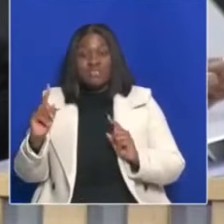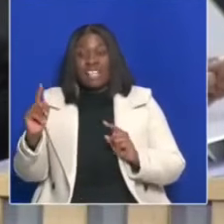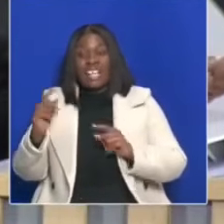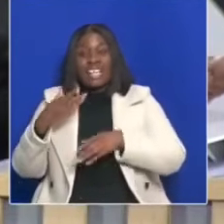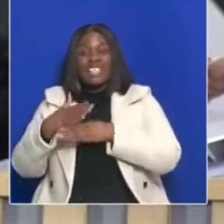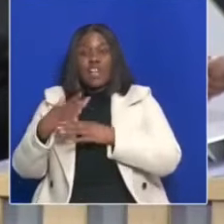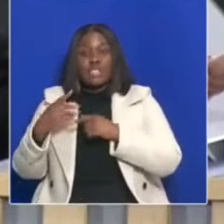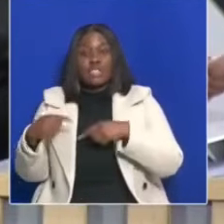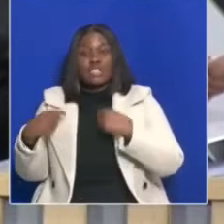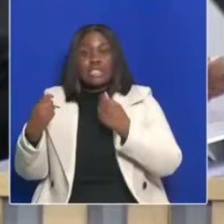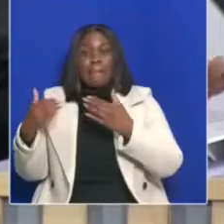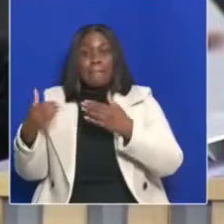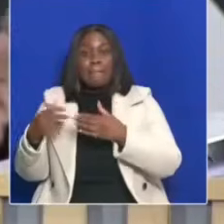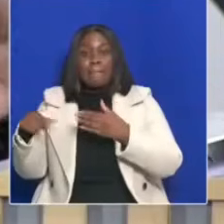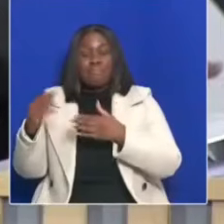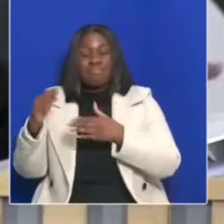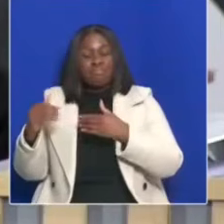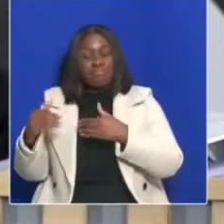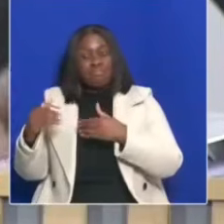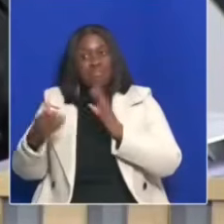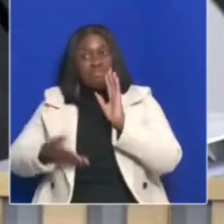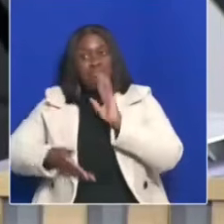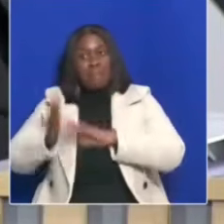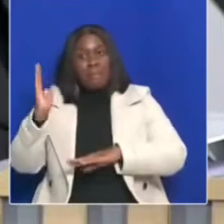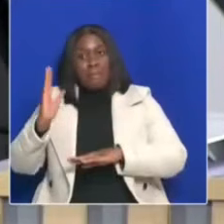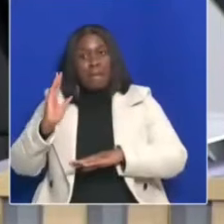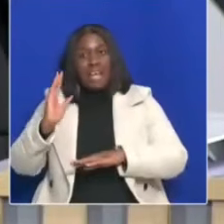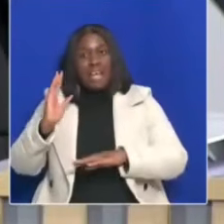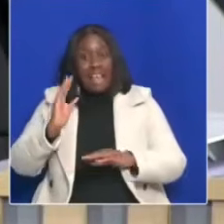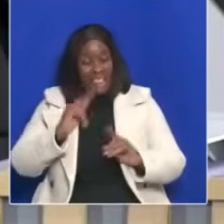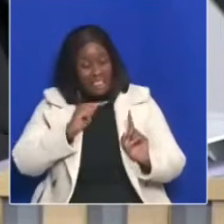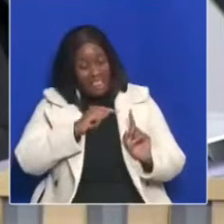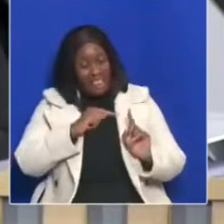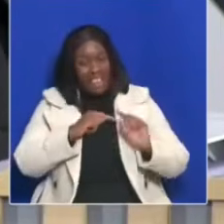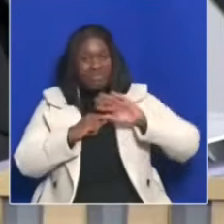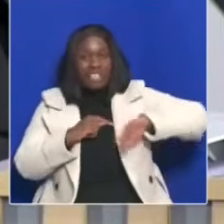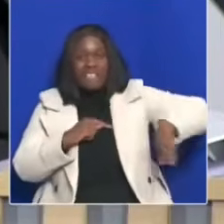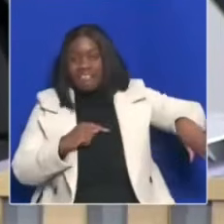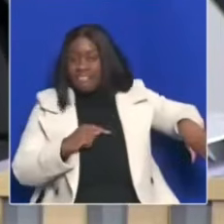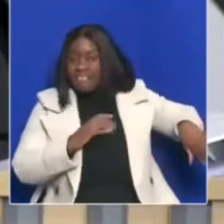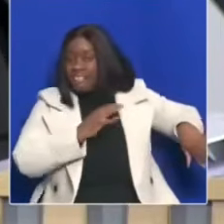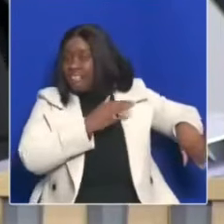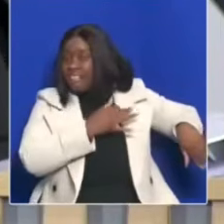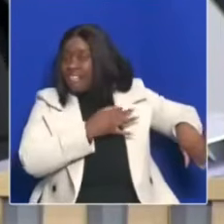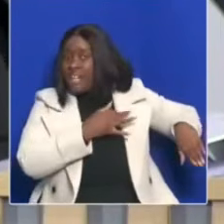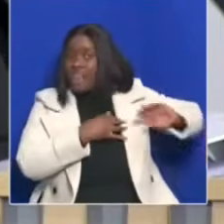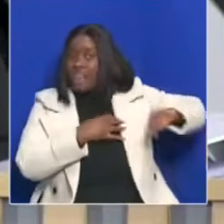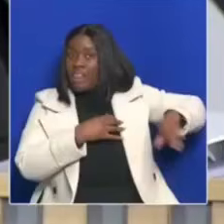leaving the investigating officer out because at none of the scenes that our members went to